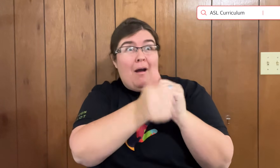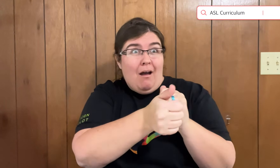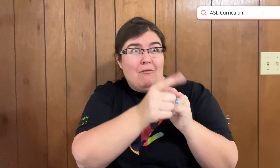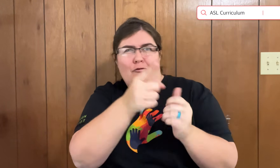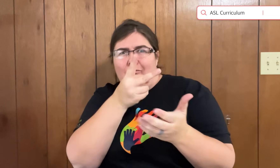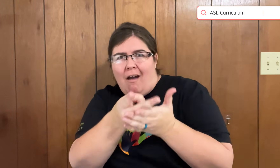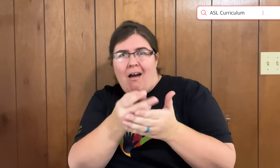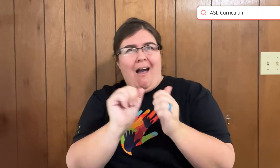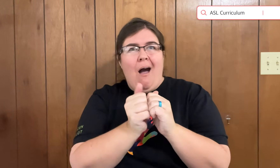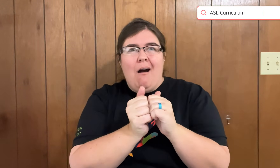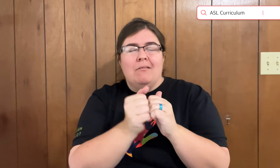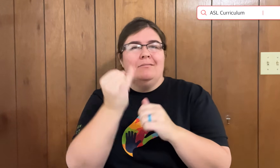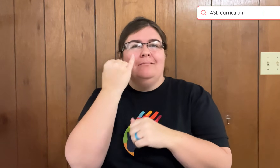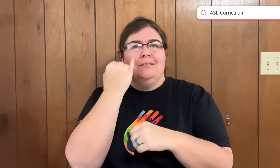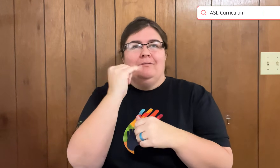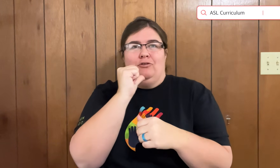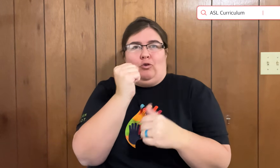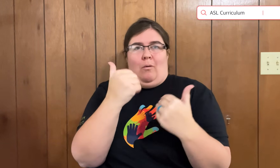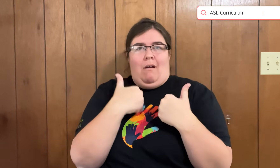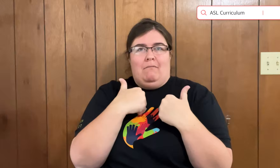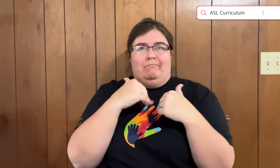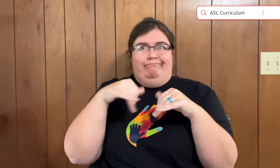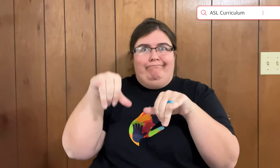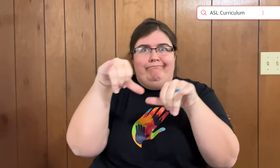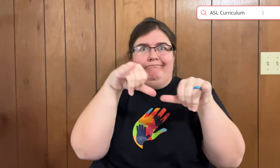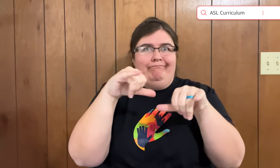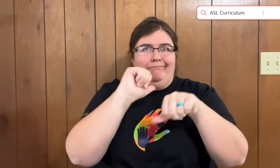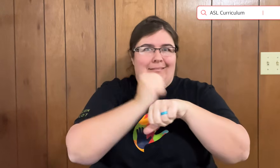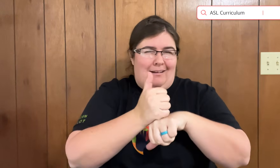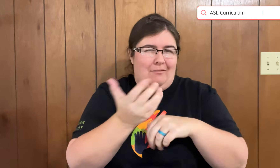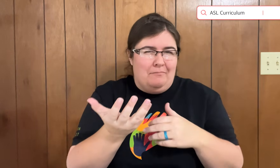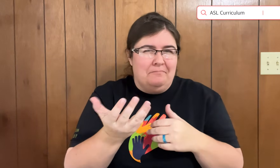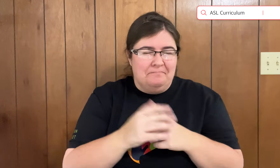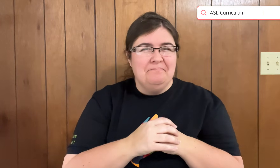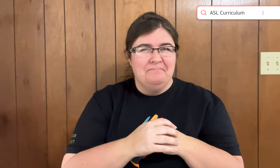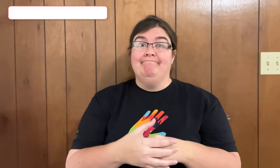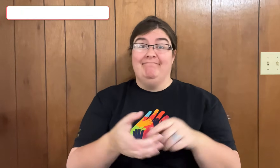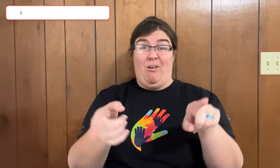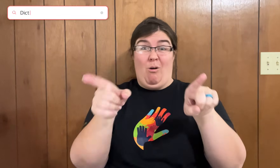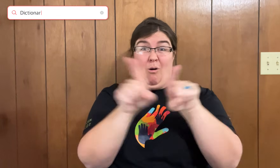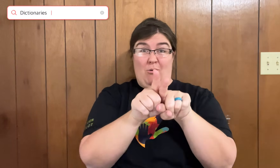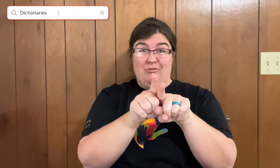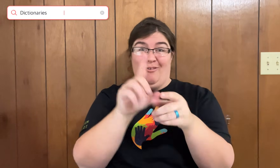test these students? How do you know who passed or failed if you don't have an established standard?